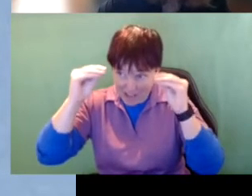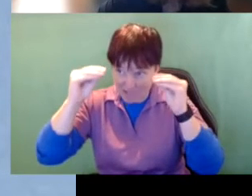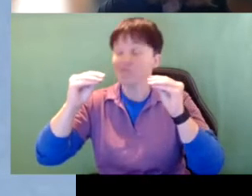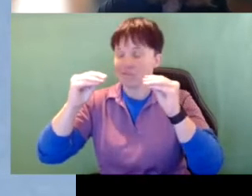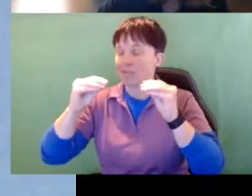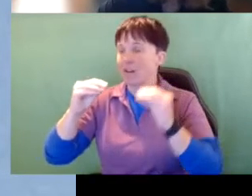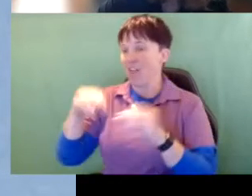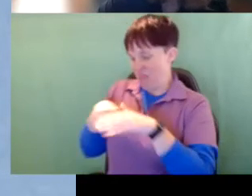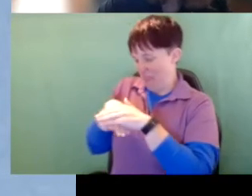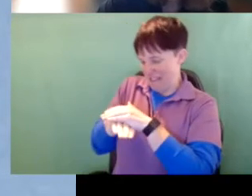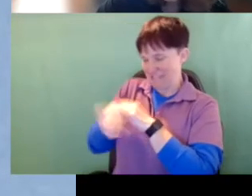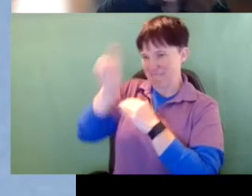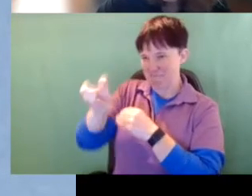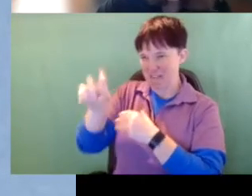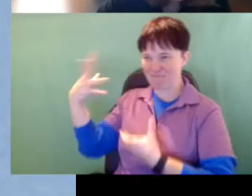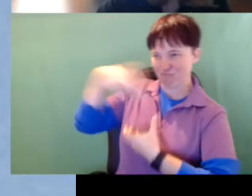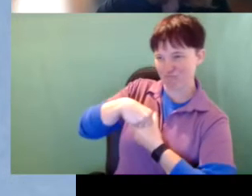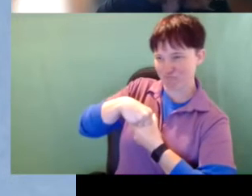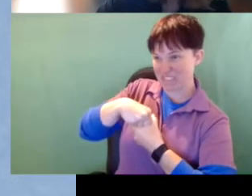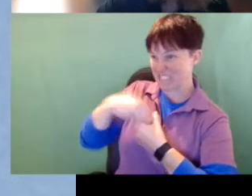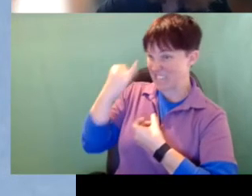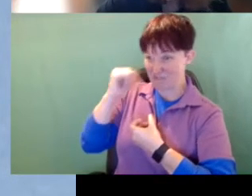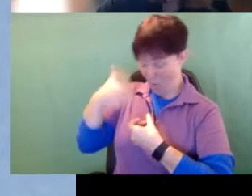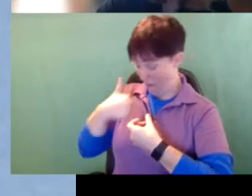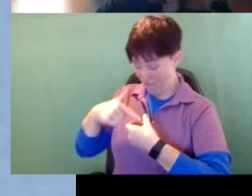and if it's not there the child doesn't have FAPE.